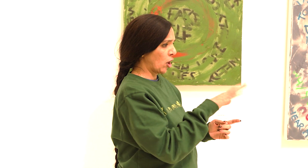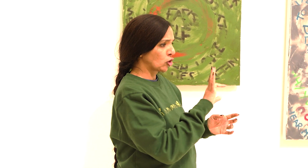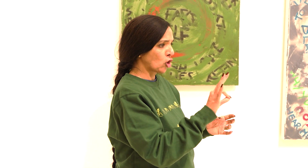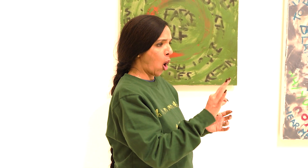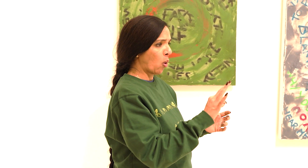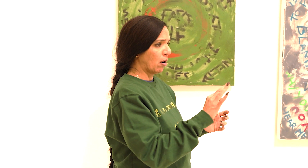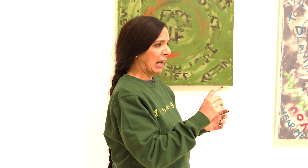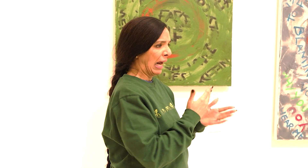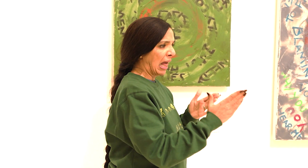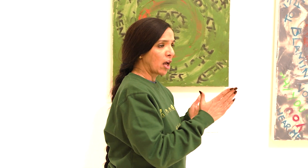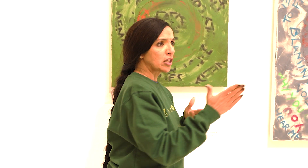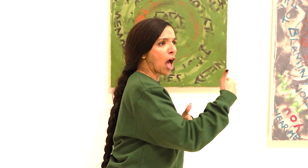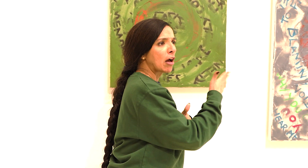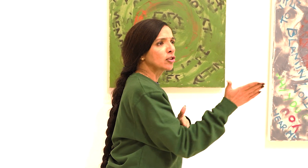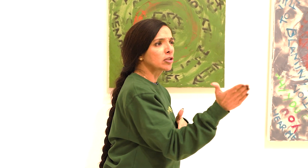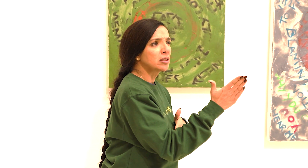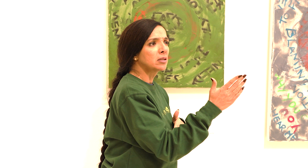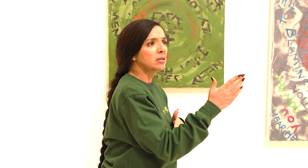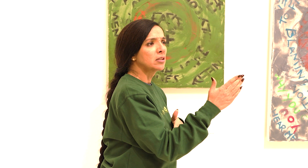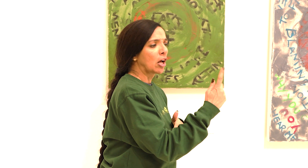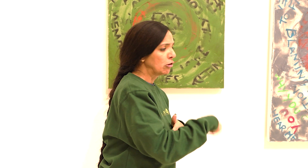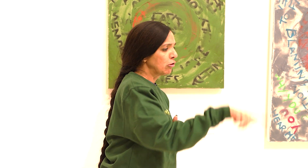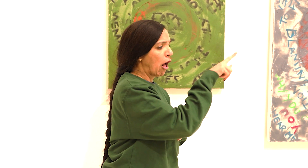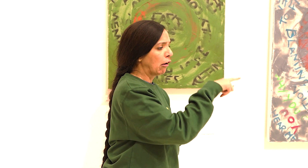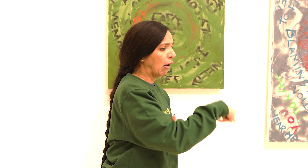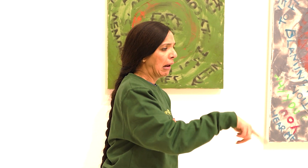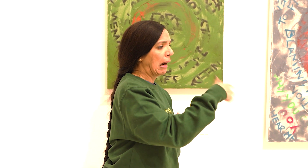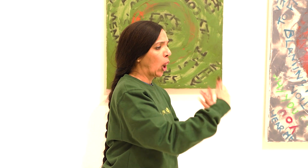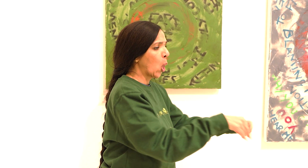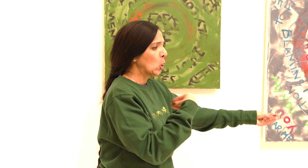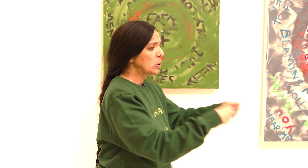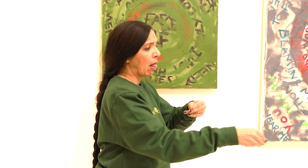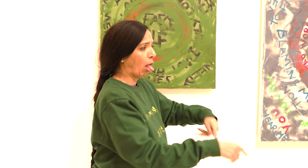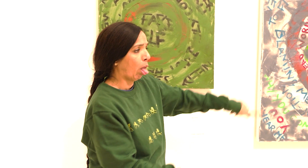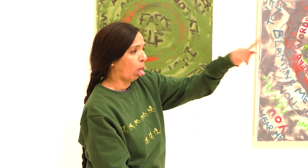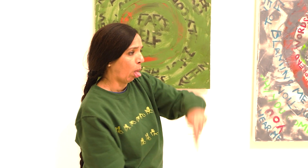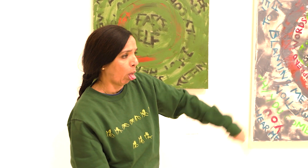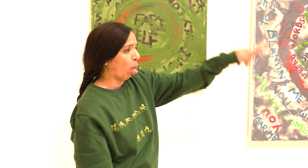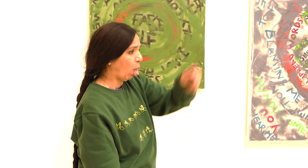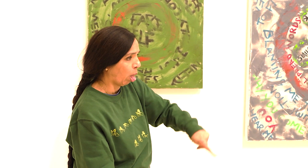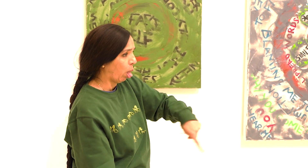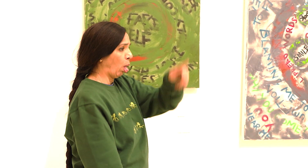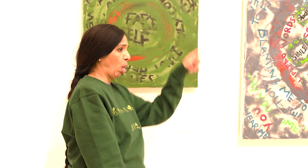The circles mean it's not-- no clear direction for me. It's just a circle going round and around in a circle